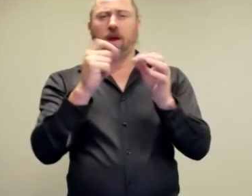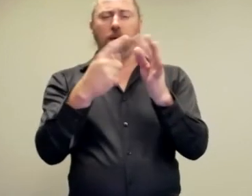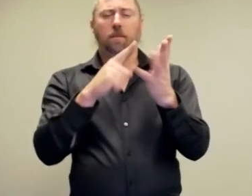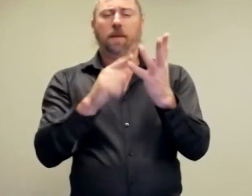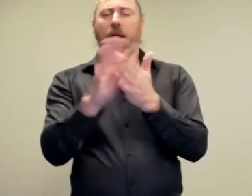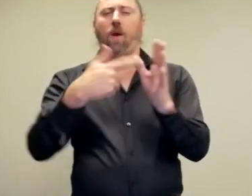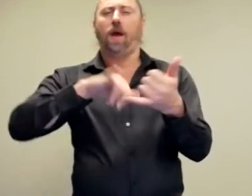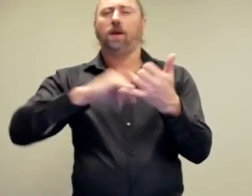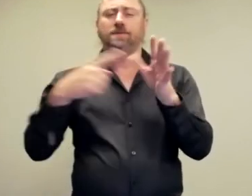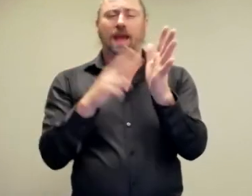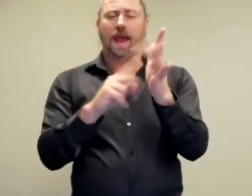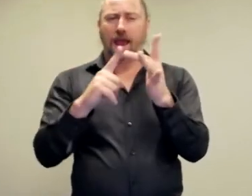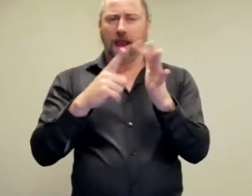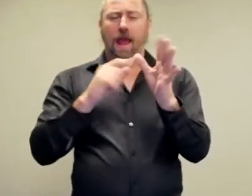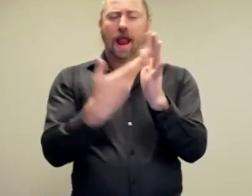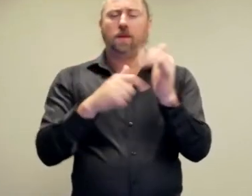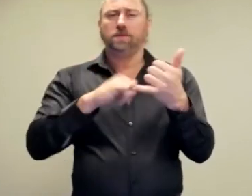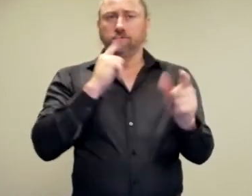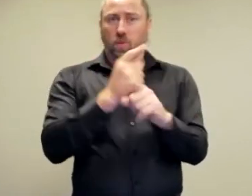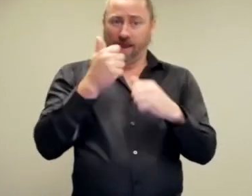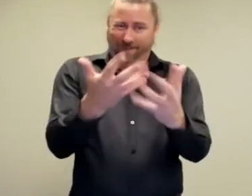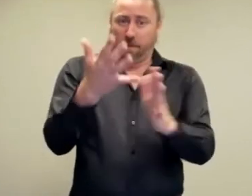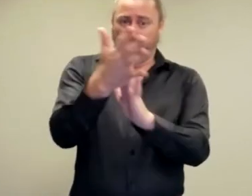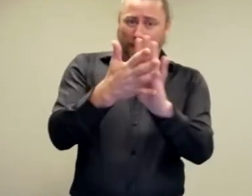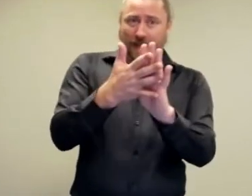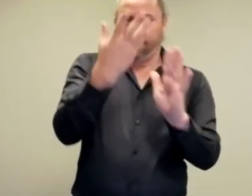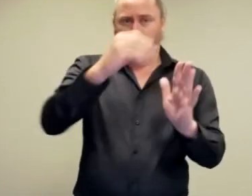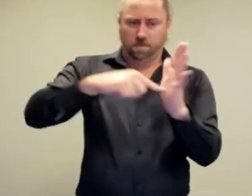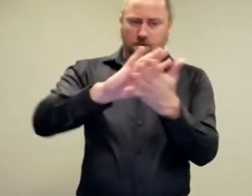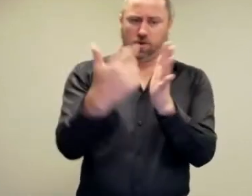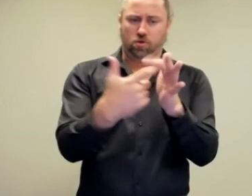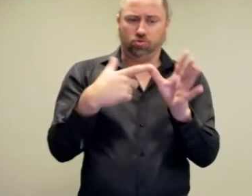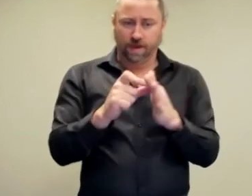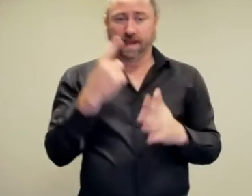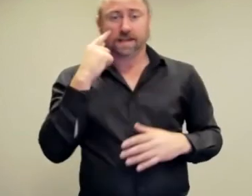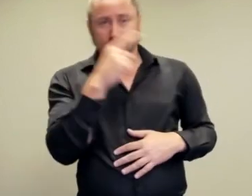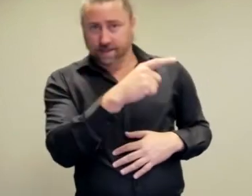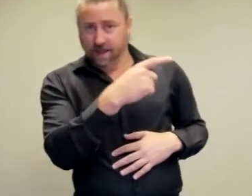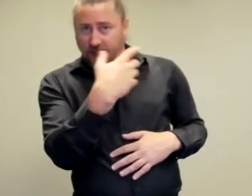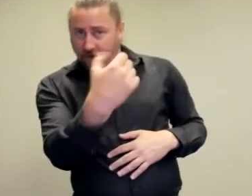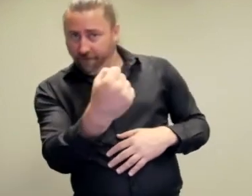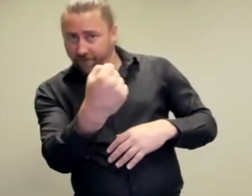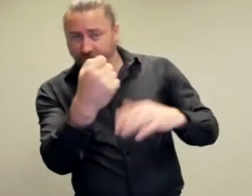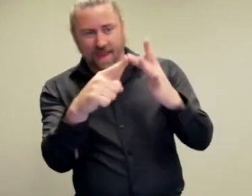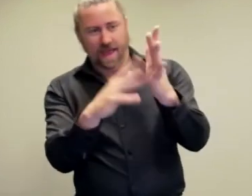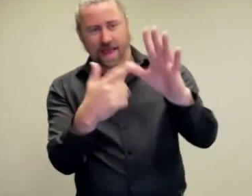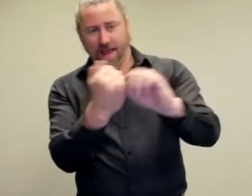graphic images with those of Andean textile design. The lines are enlivened through colour and interchanging rhythm.